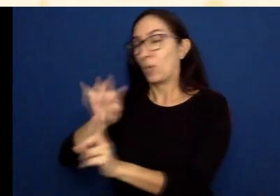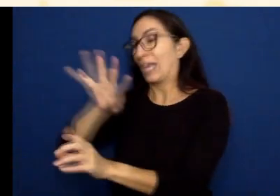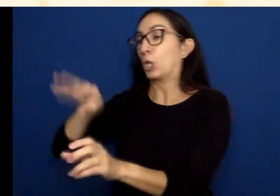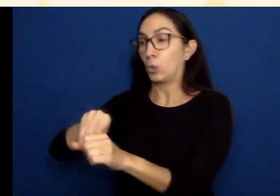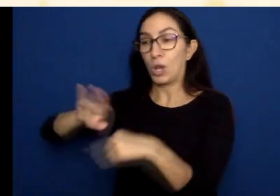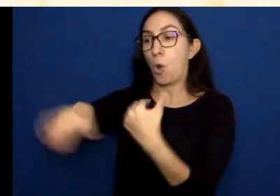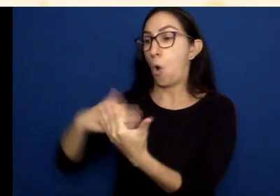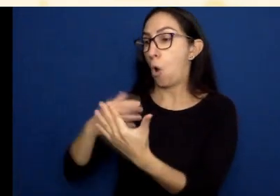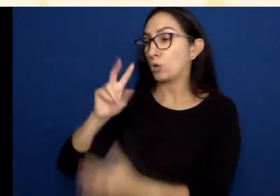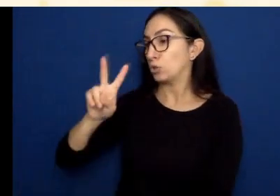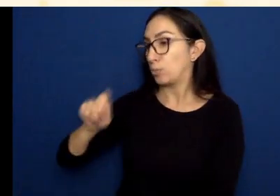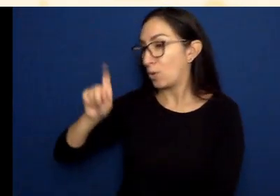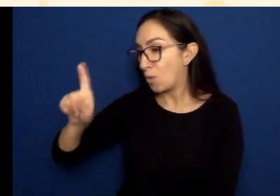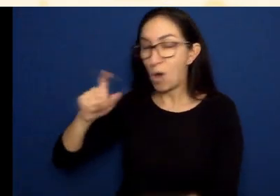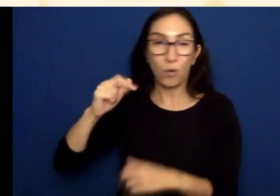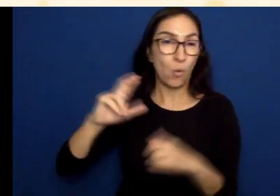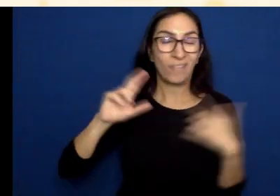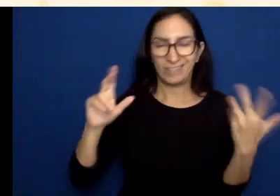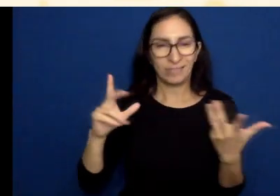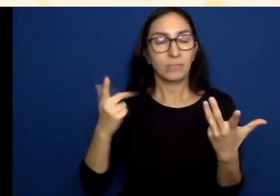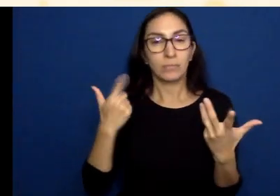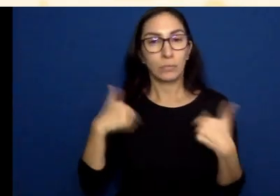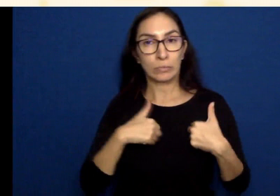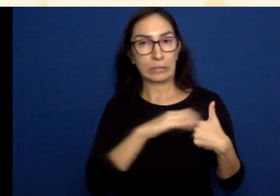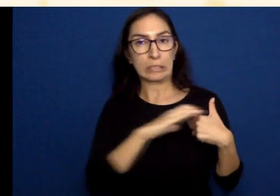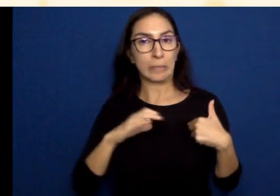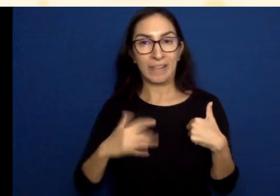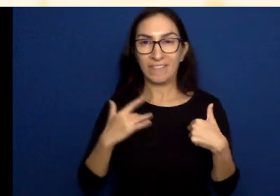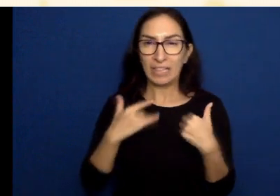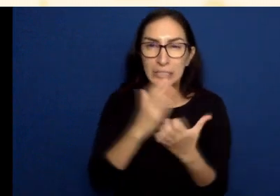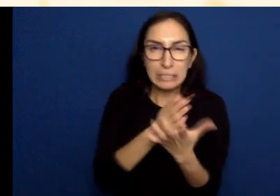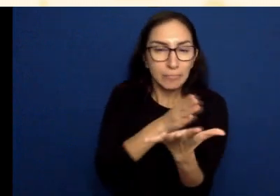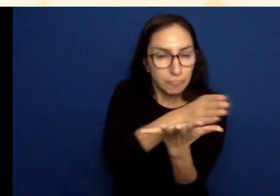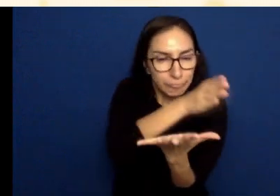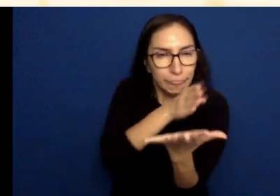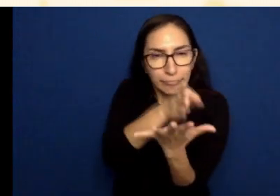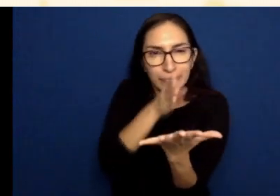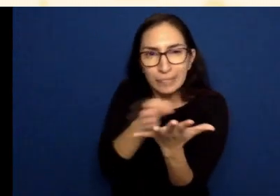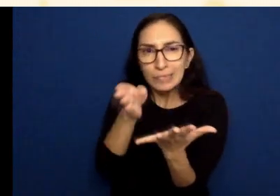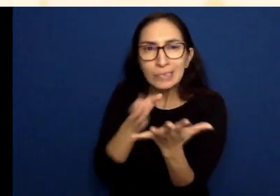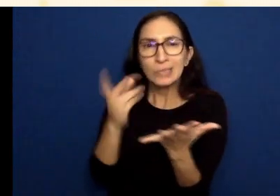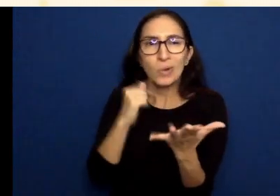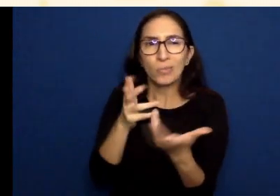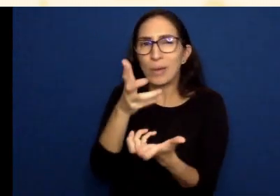whose standard was WCAG 2, but they still wanted to meet mobile accessibility, so we didn't want them to miss out on anything.